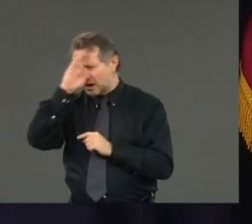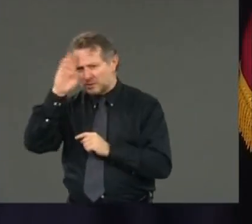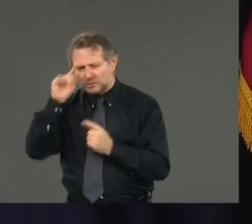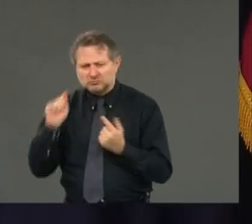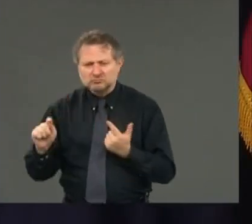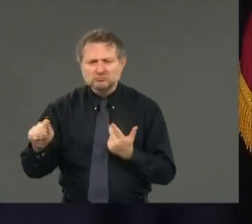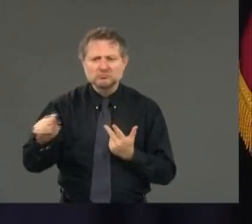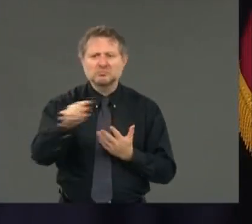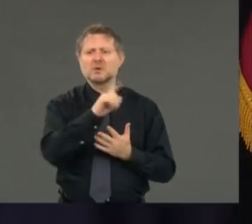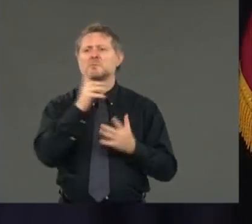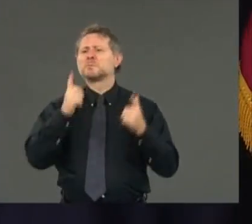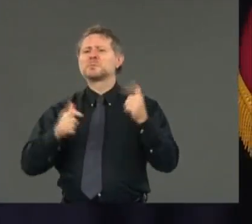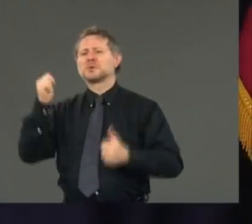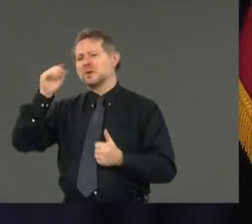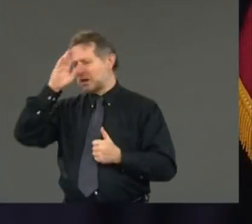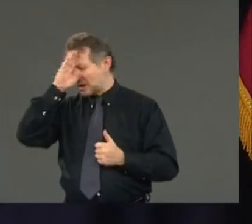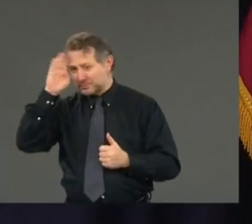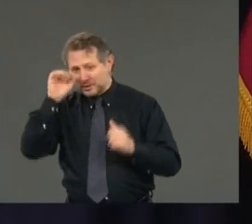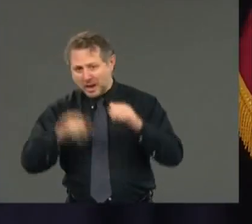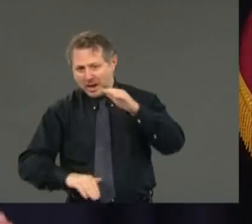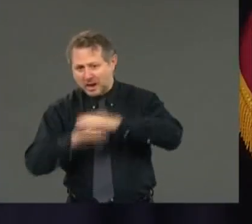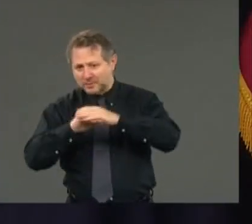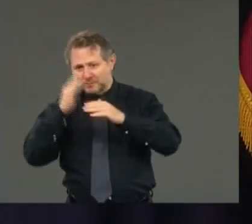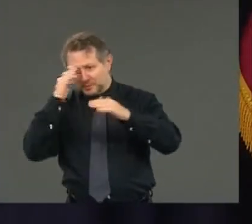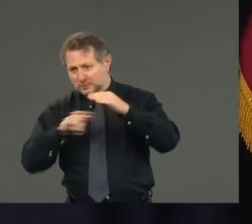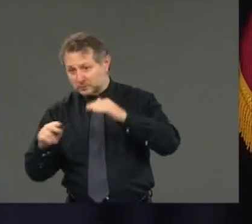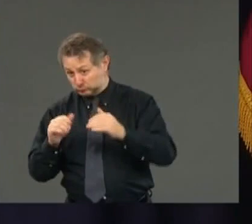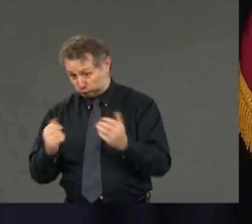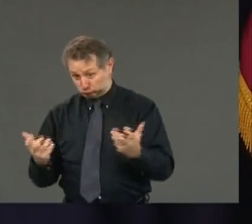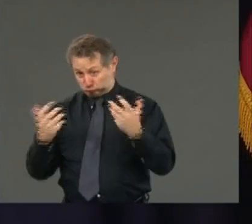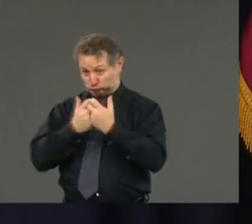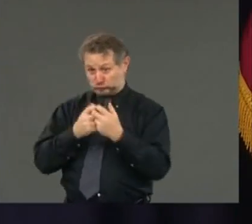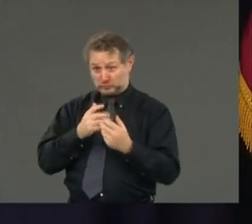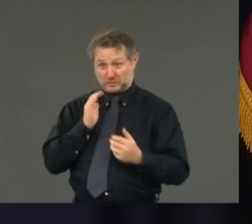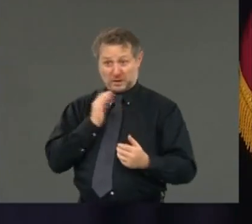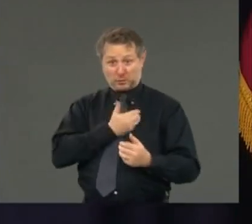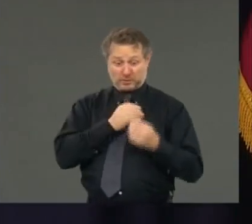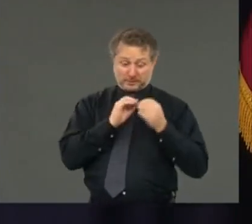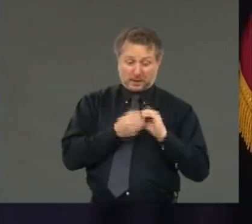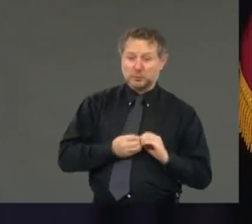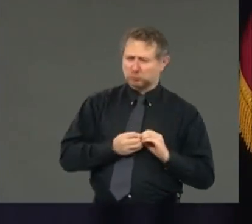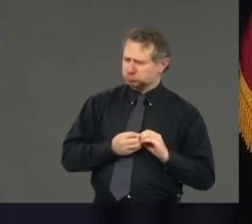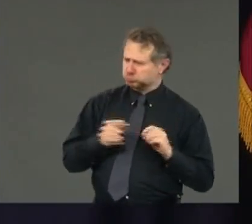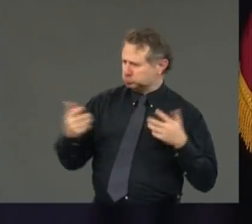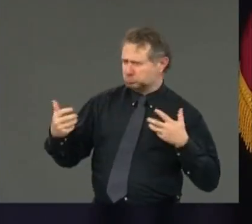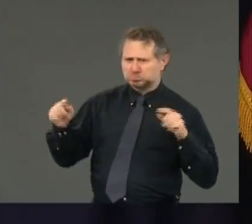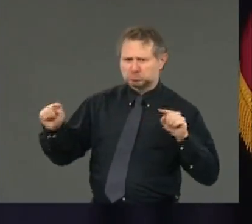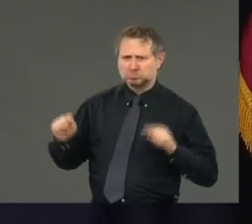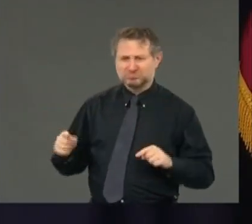HE HAS BEEN LOOKING AT DAY TO DAY H AND H HOSPITALS AND MORE BROADLY IN TERMS OF LARGER HOSPITAL CAPACITY, THEY FIT